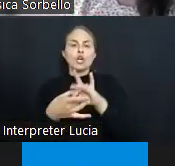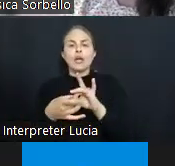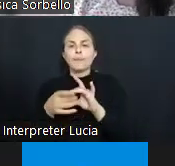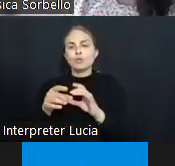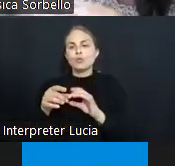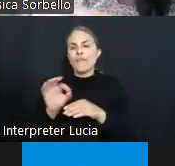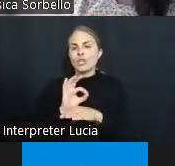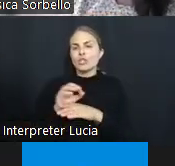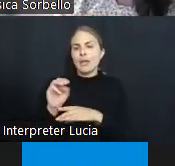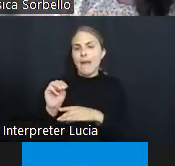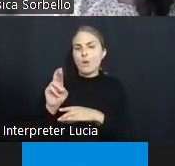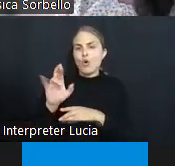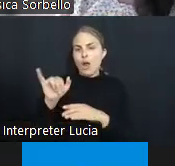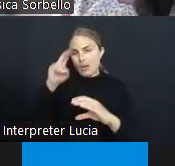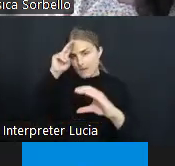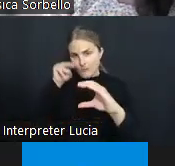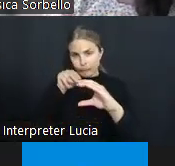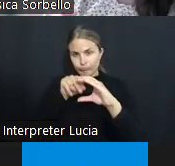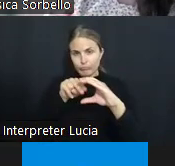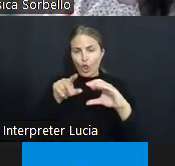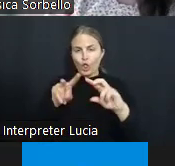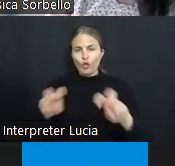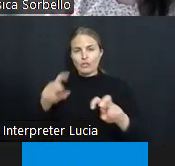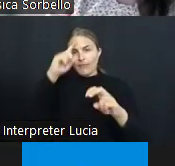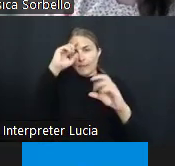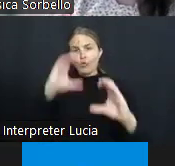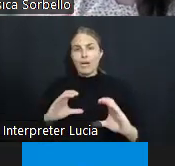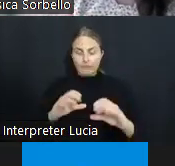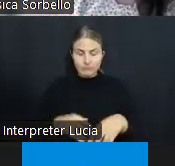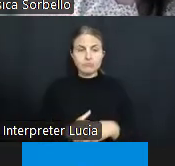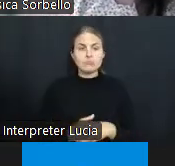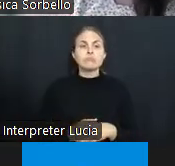describe, you know, that first glass of water. Describe the